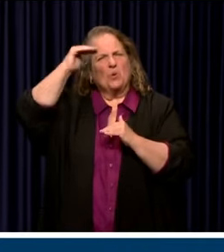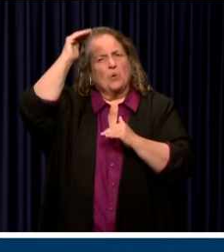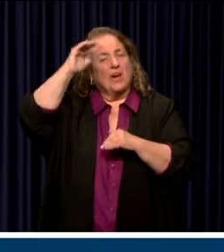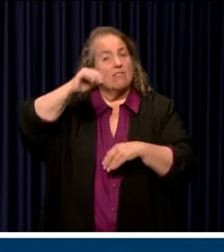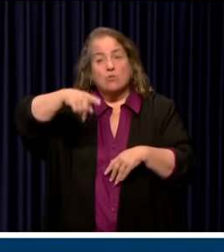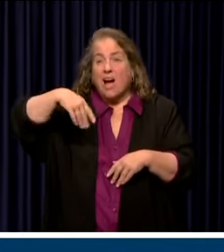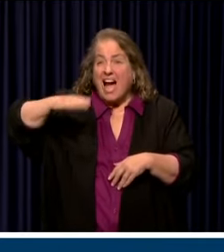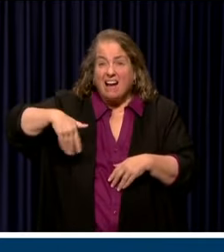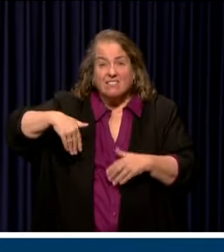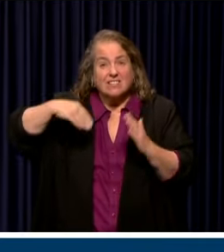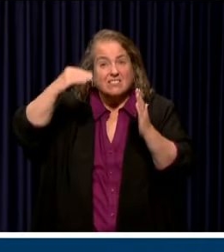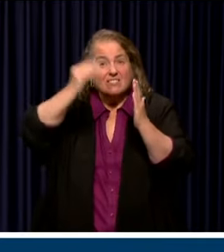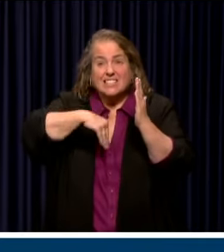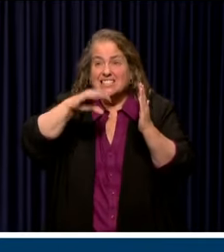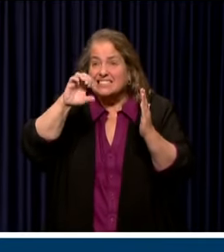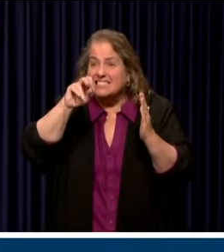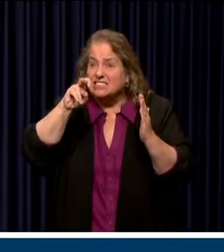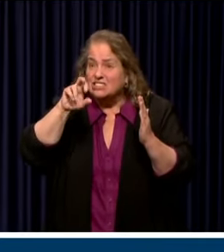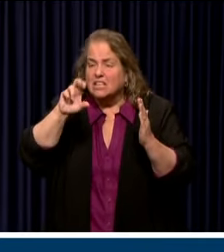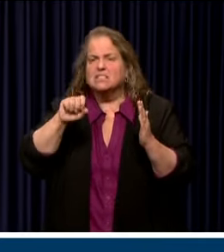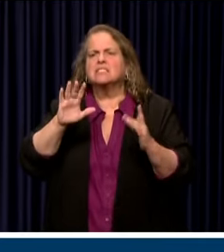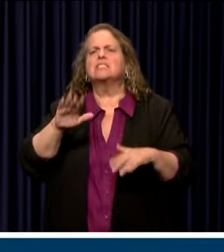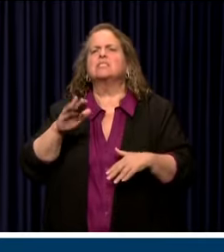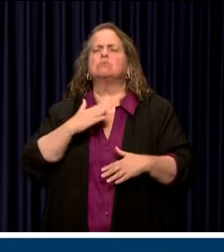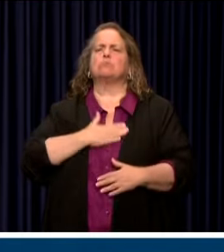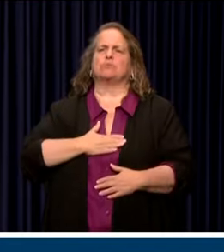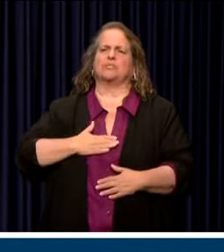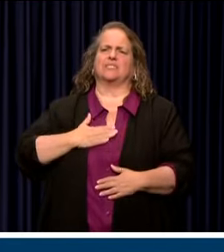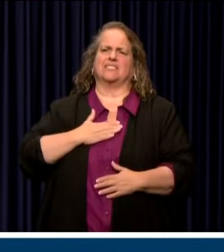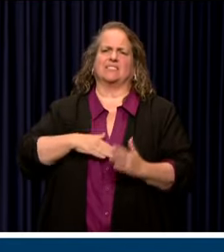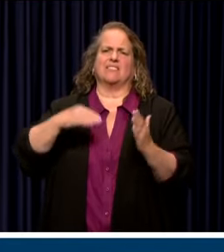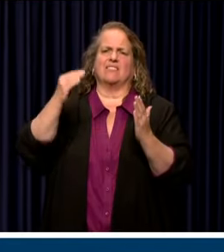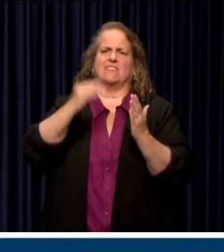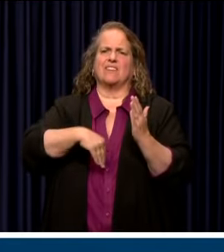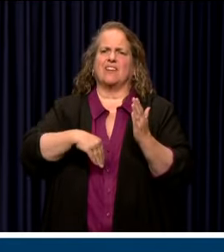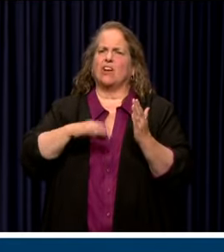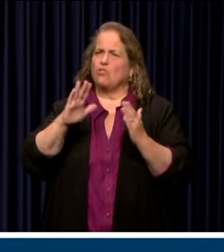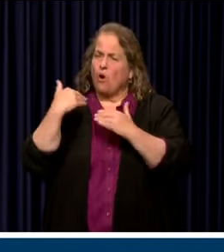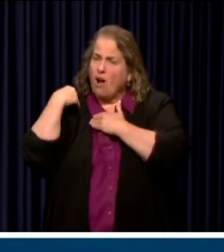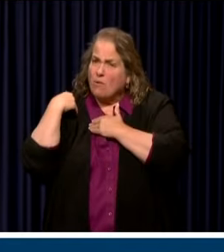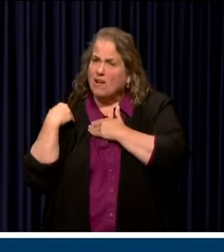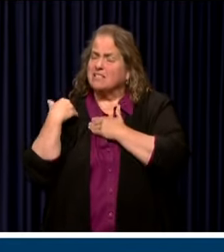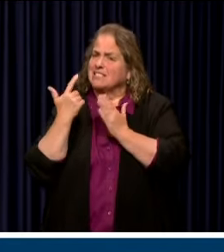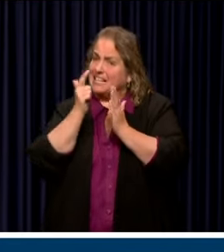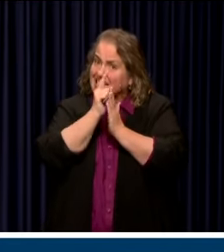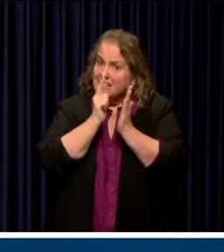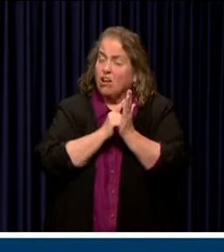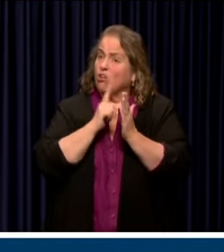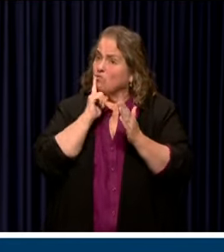THIS IS A HUNDRED YEARS, HAPPY